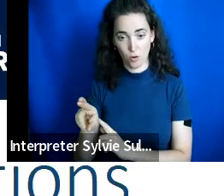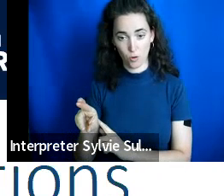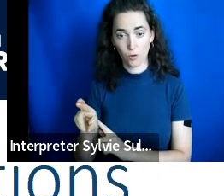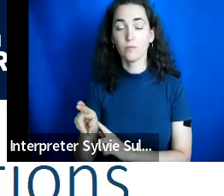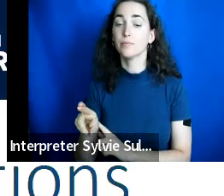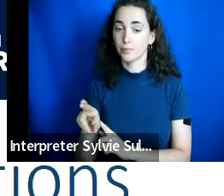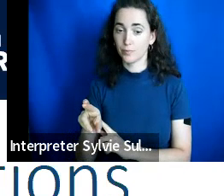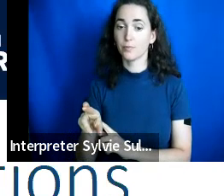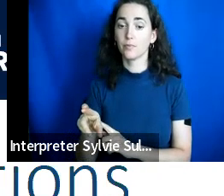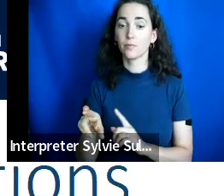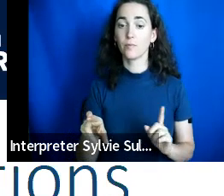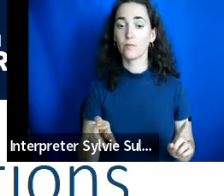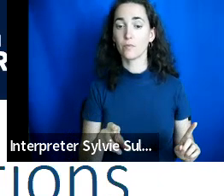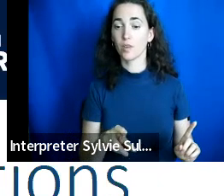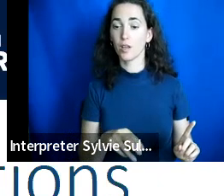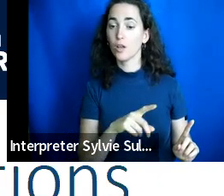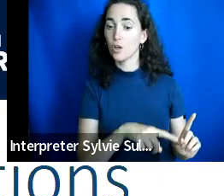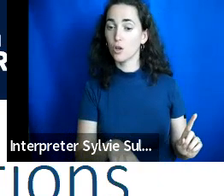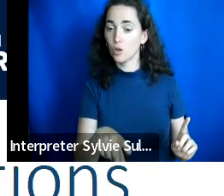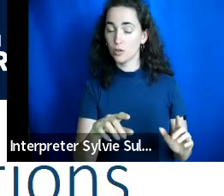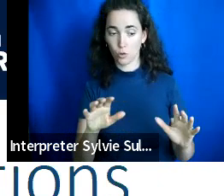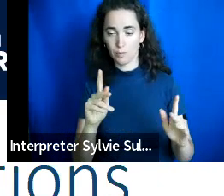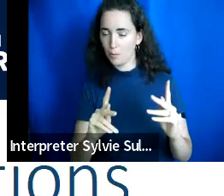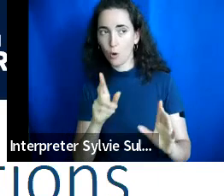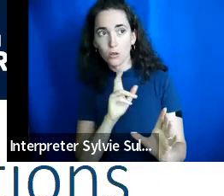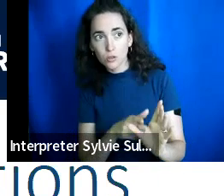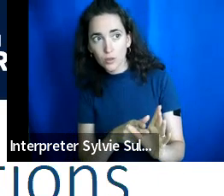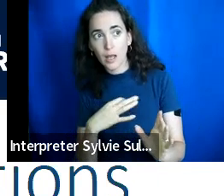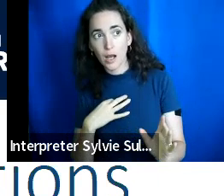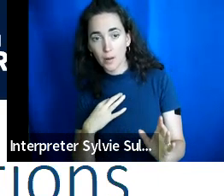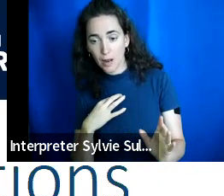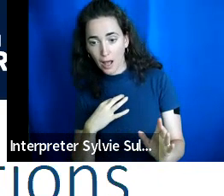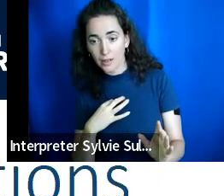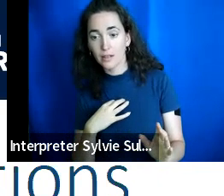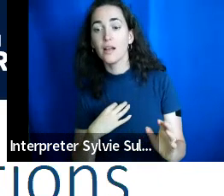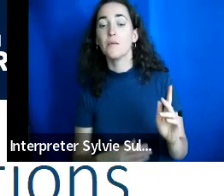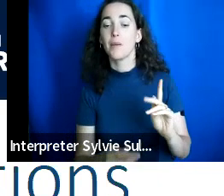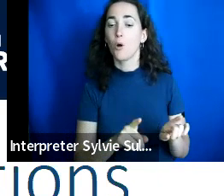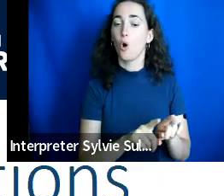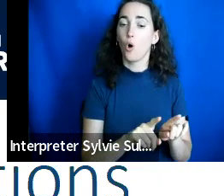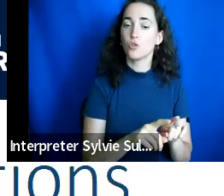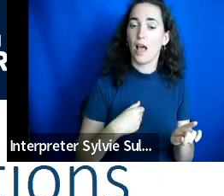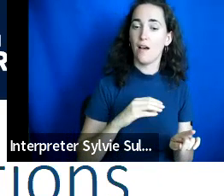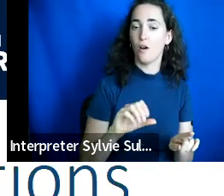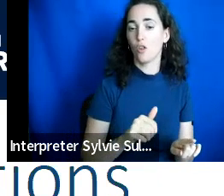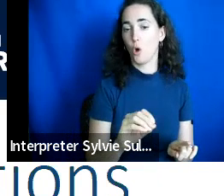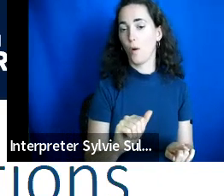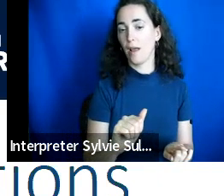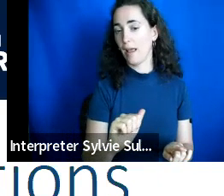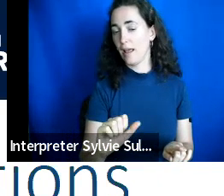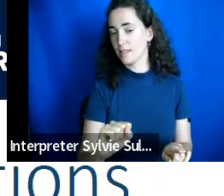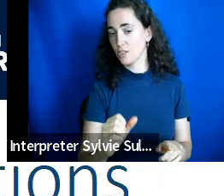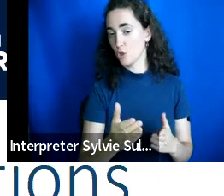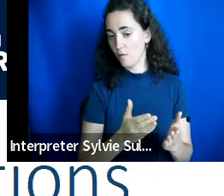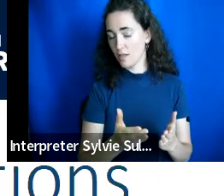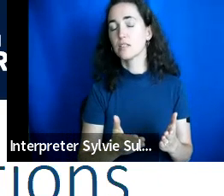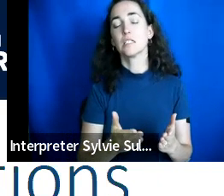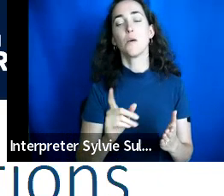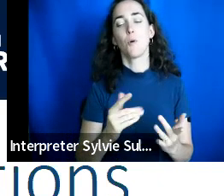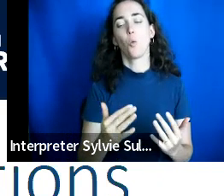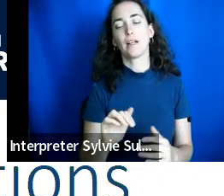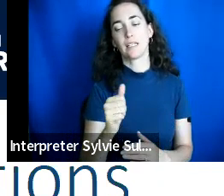There's about a 2 year Wait for those persons who are also receiving another oas service on a registry.